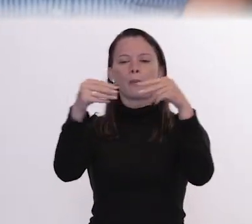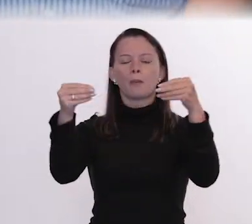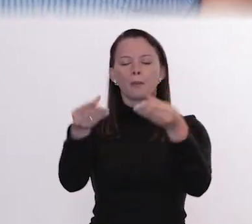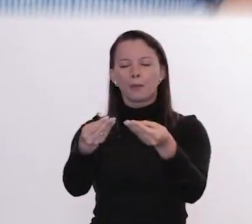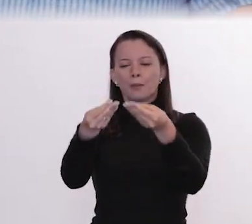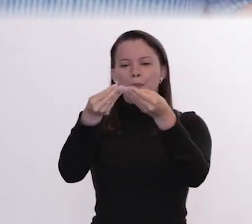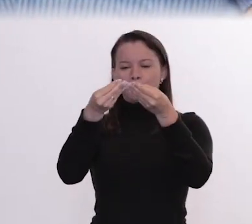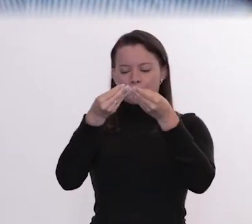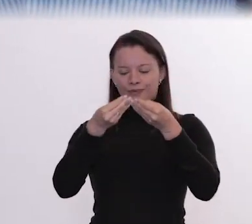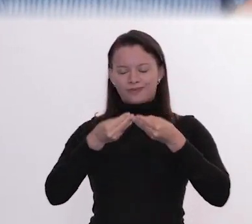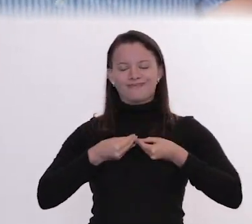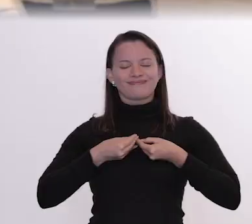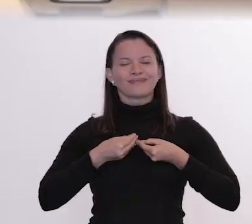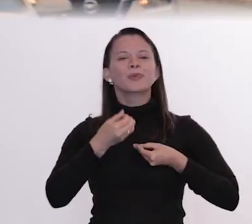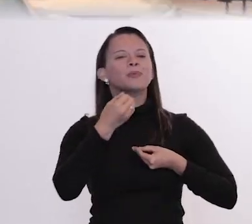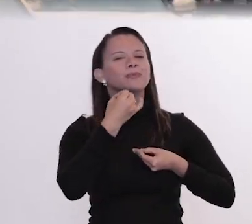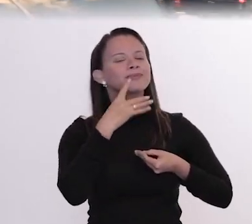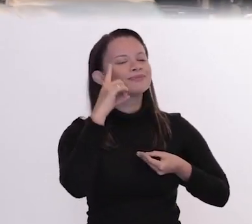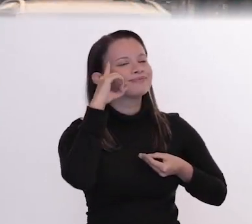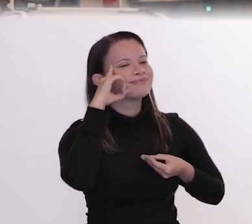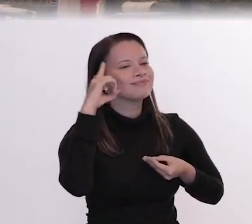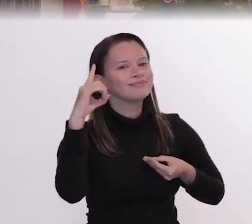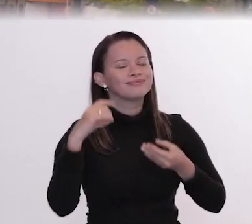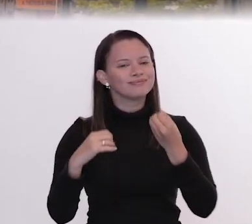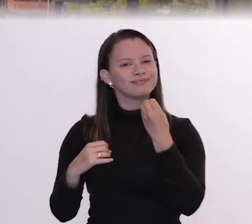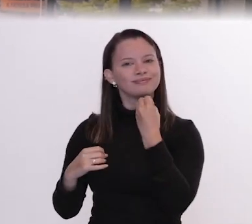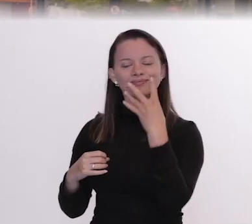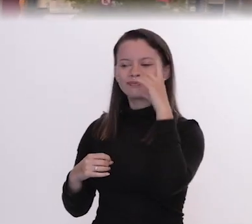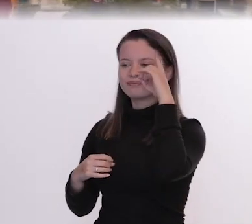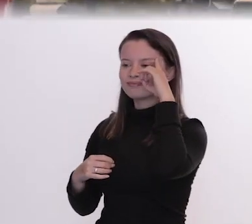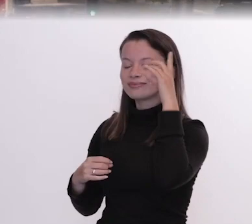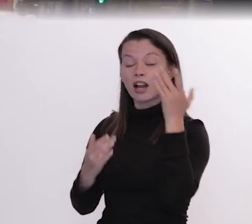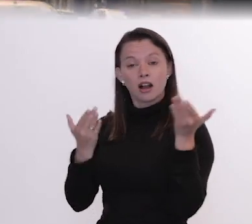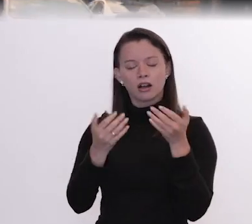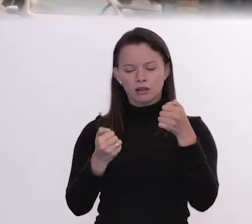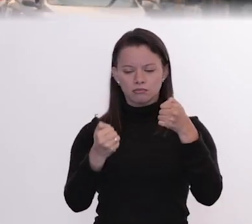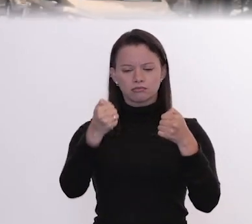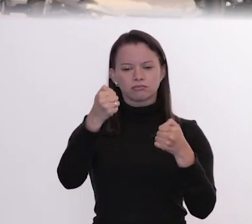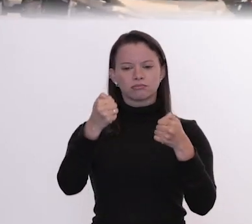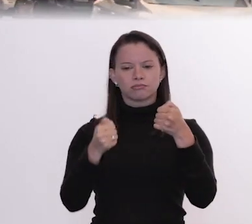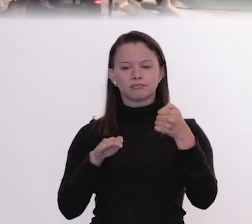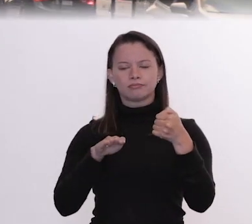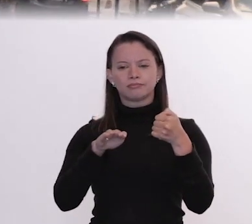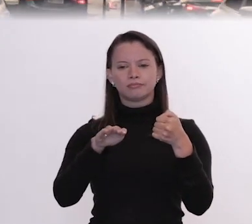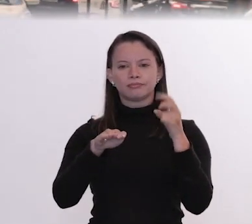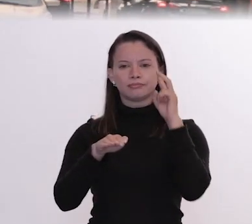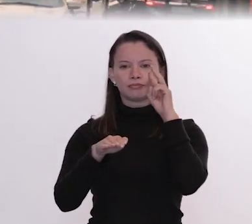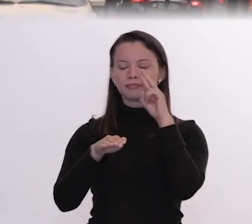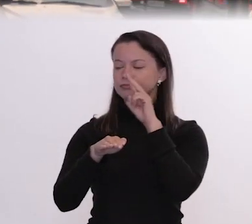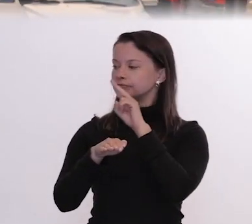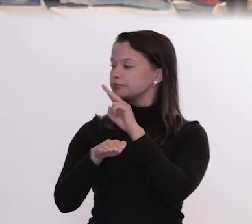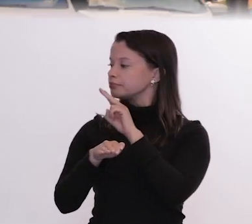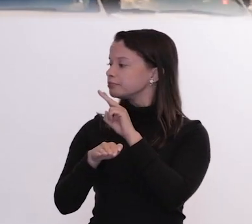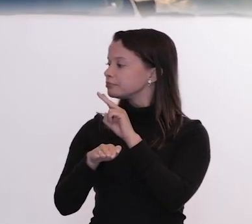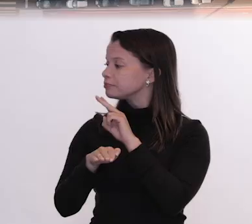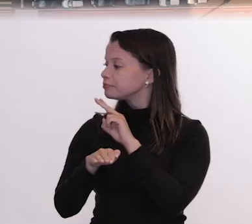When you are driving your car you see people as opponents, as obstacles.